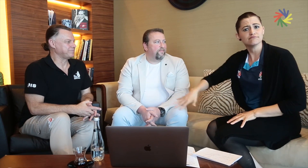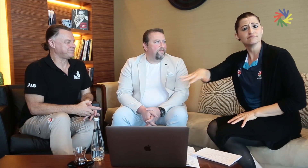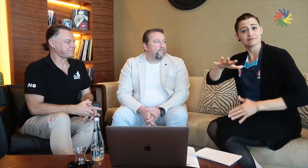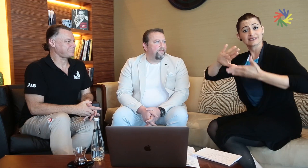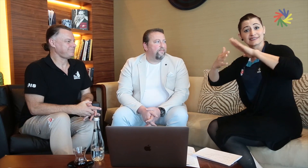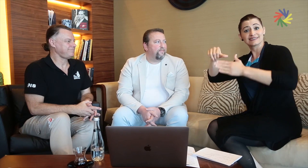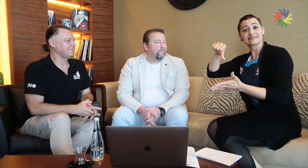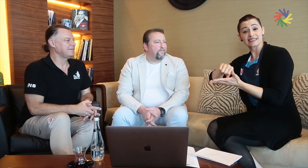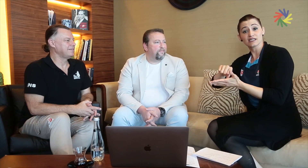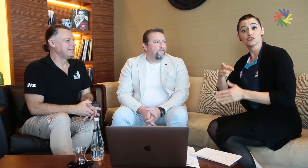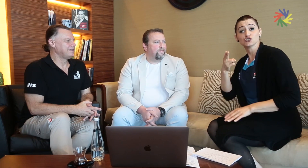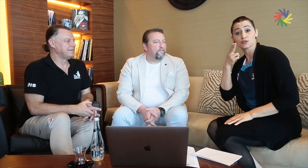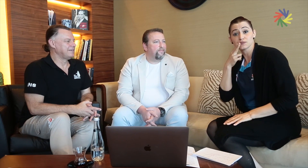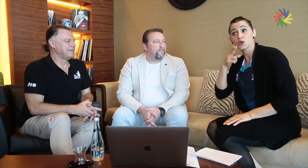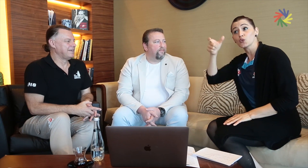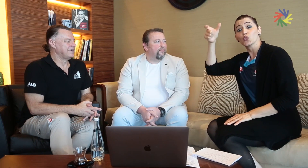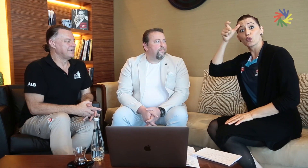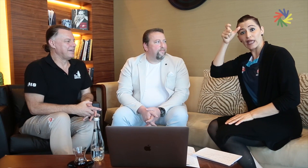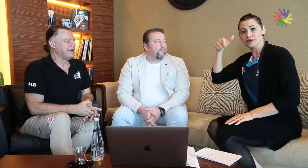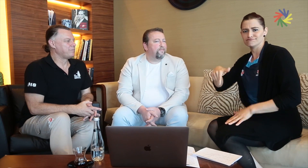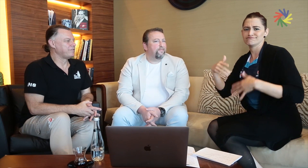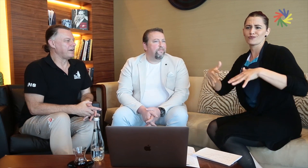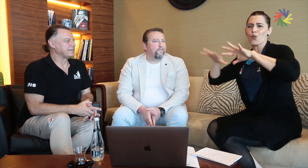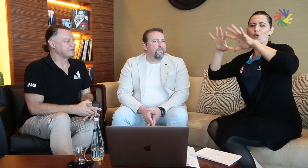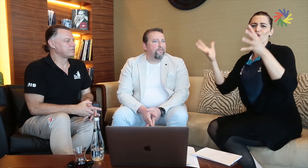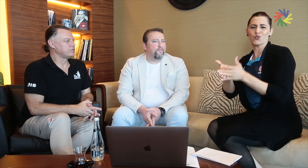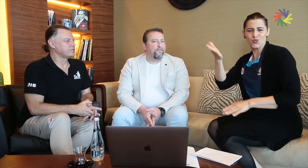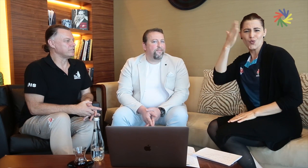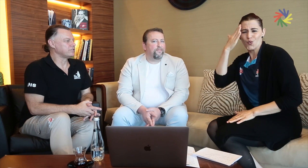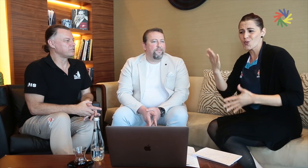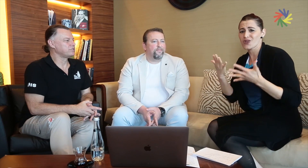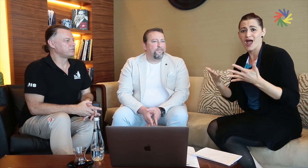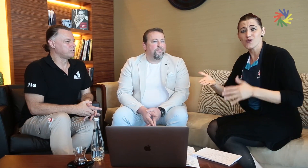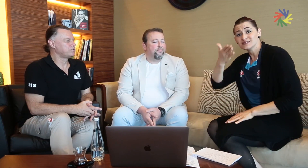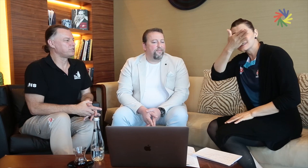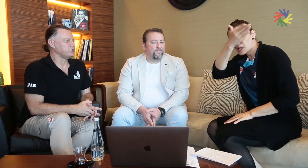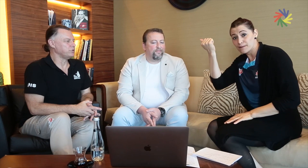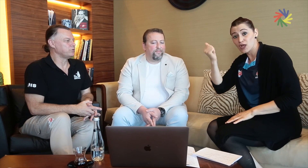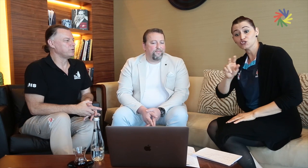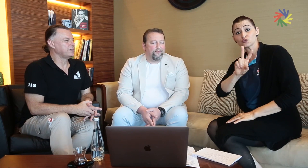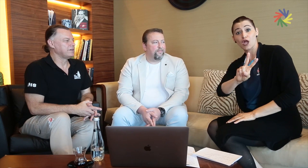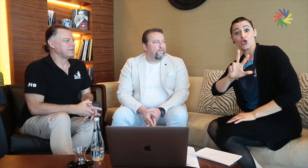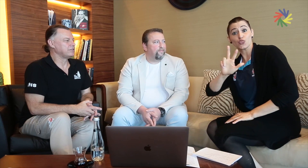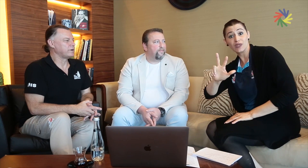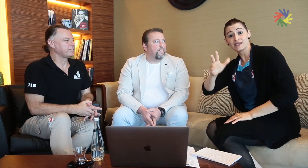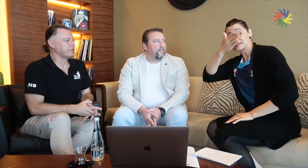his name is Taner Korpe who is here in Samsun,